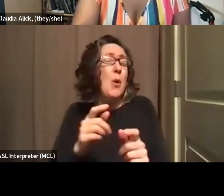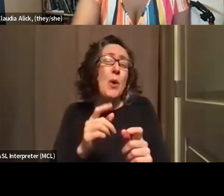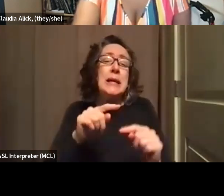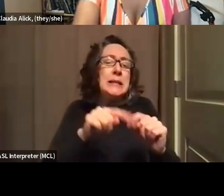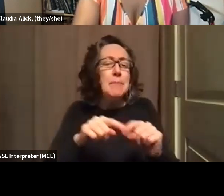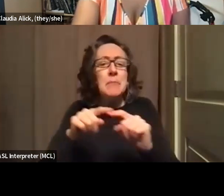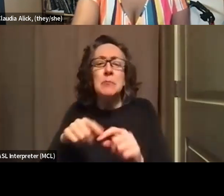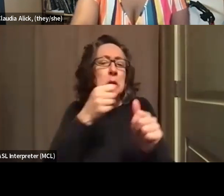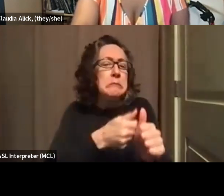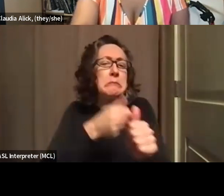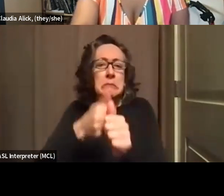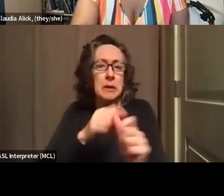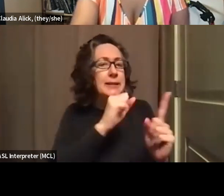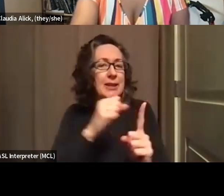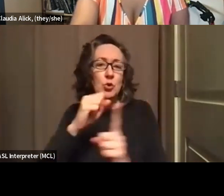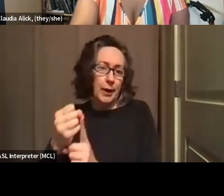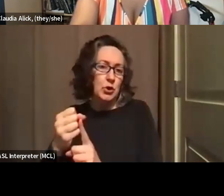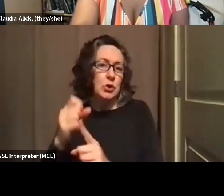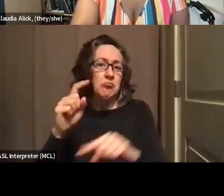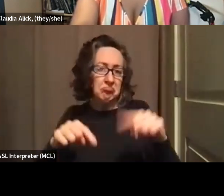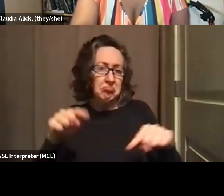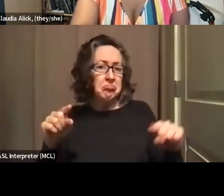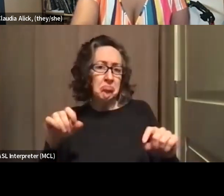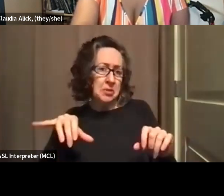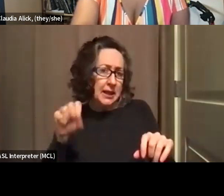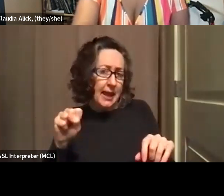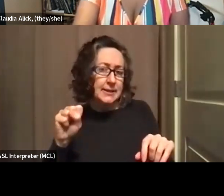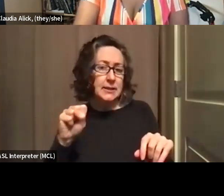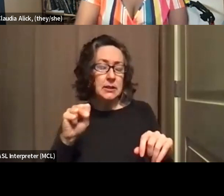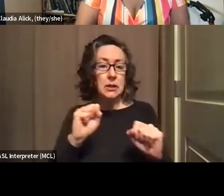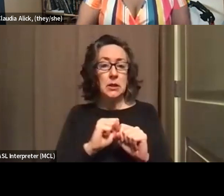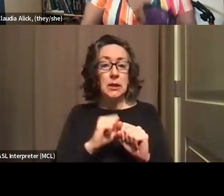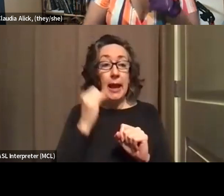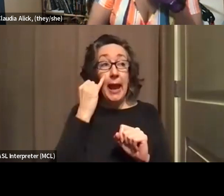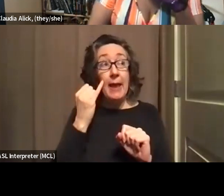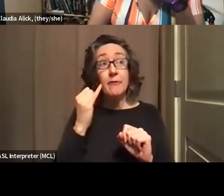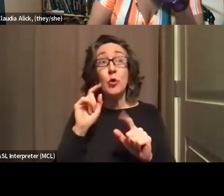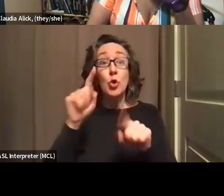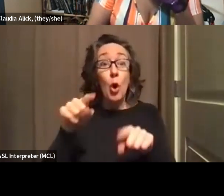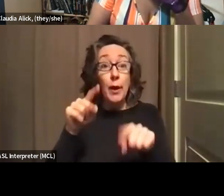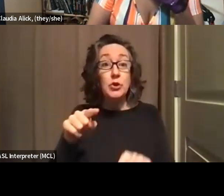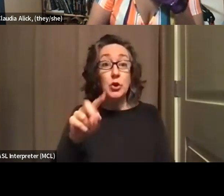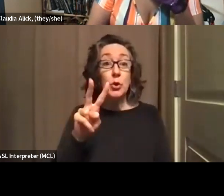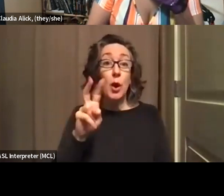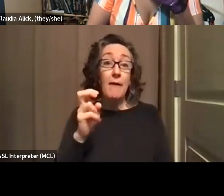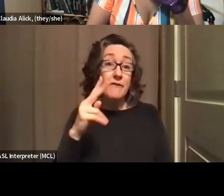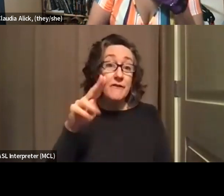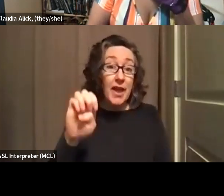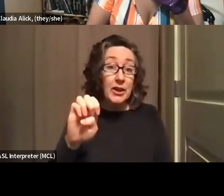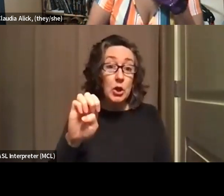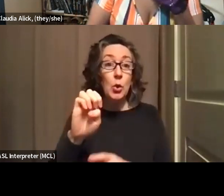You know, planning consecutive dates, you know, you are limited sometimes in terms of